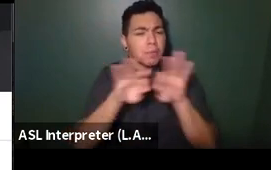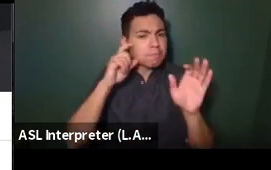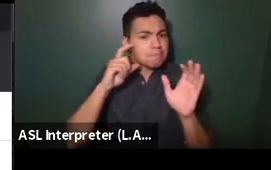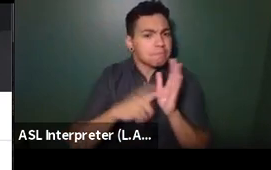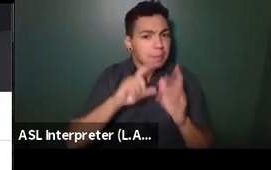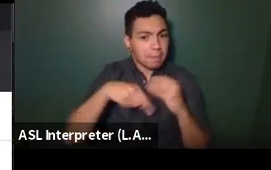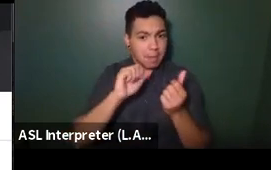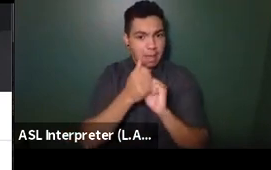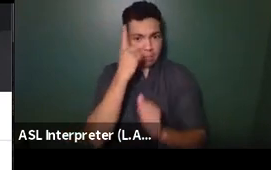Katherine Livick - ESD 112: I have to give it a title.